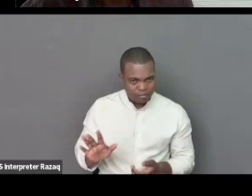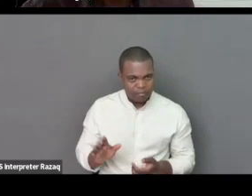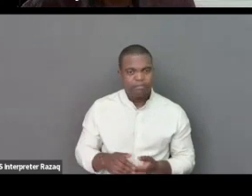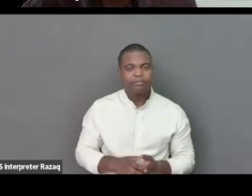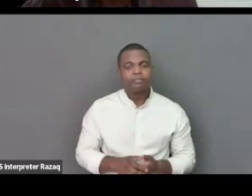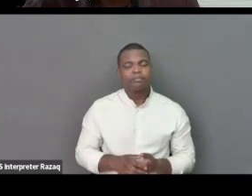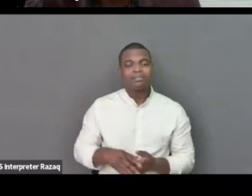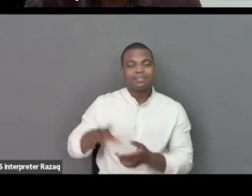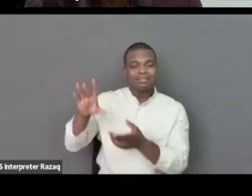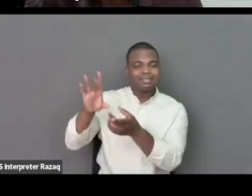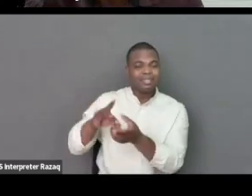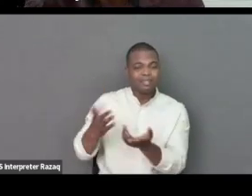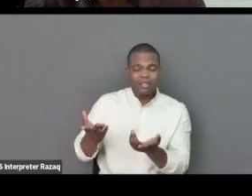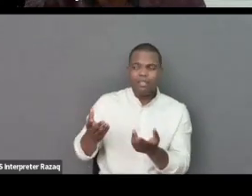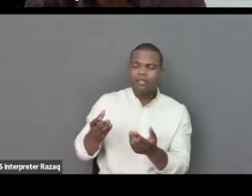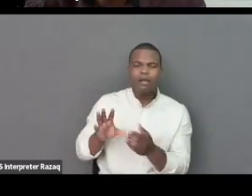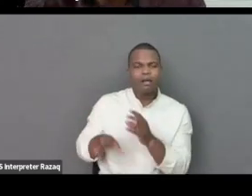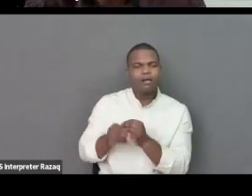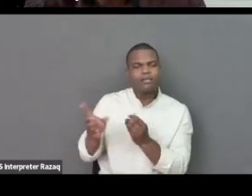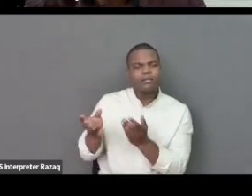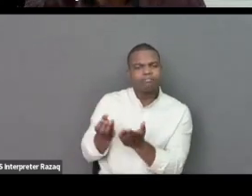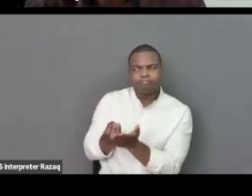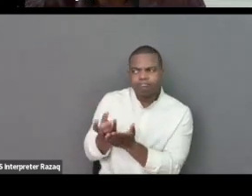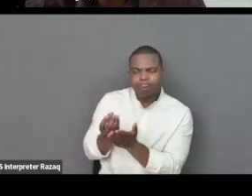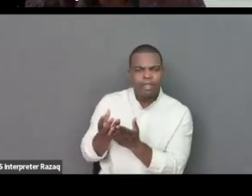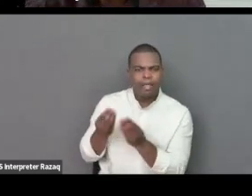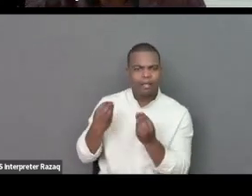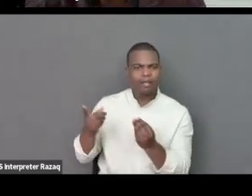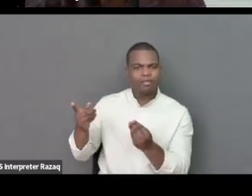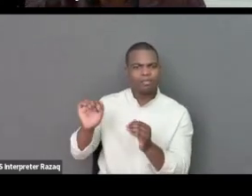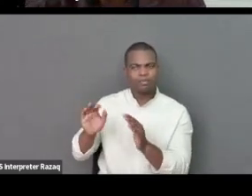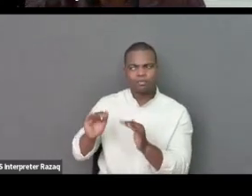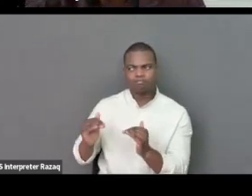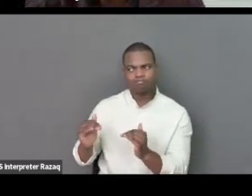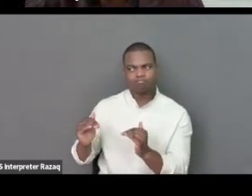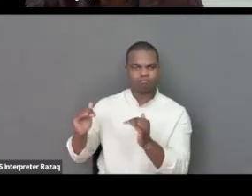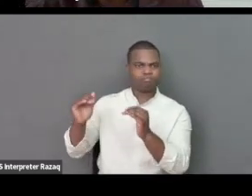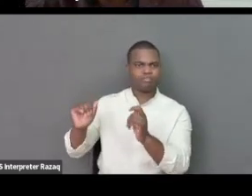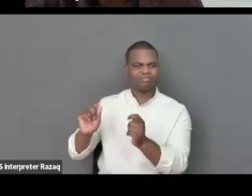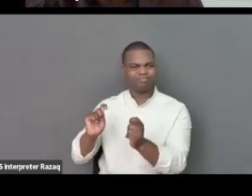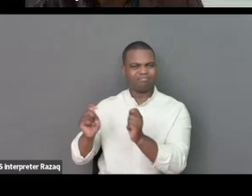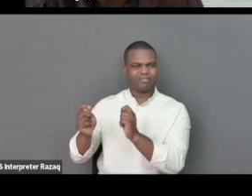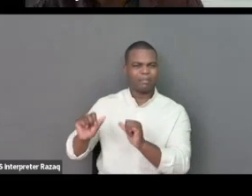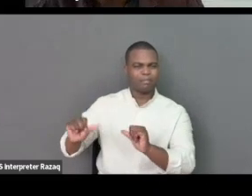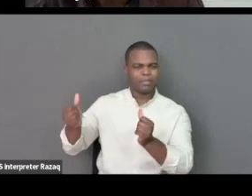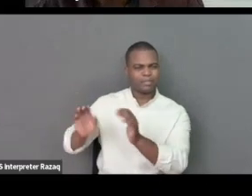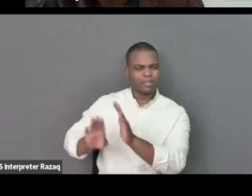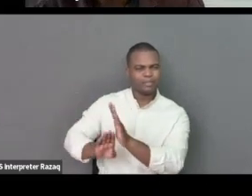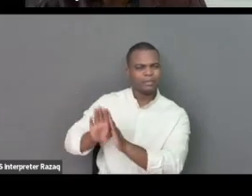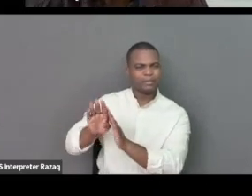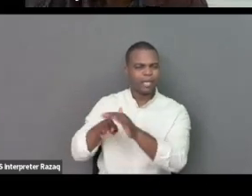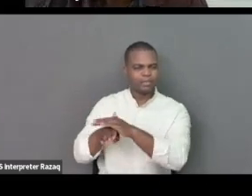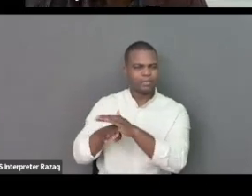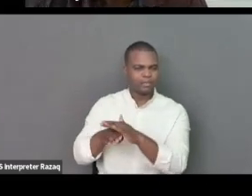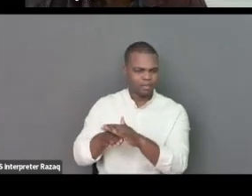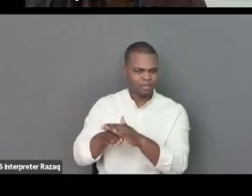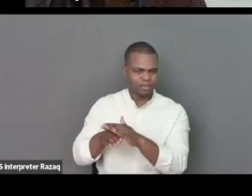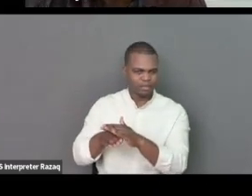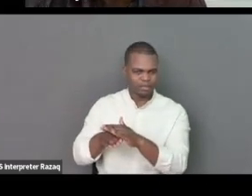bottom approach. There's a bottom-up approach where the users provide feedback to the public sector bodies directly,